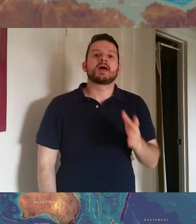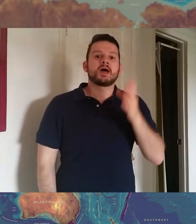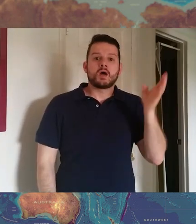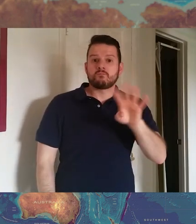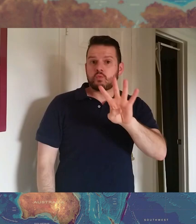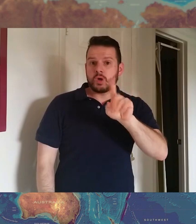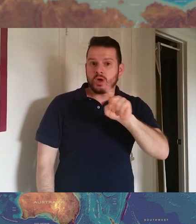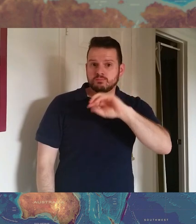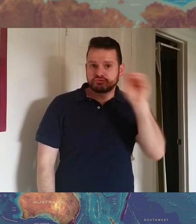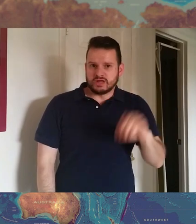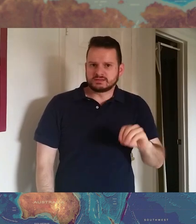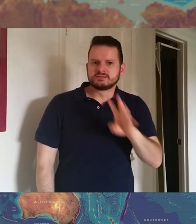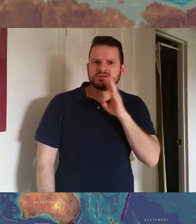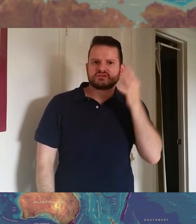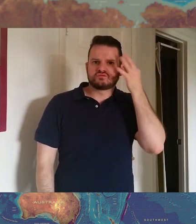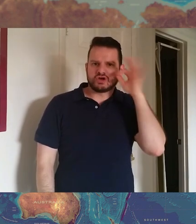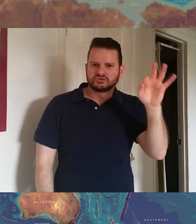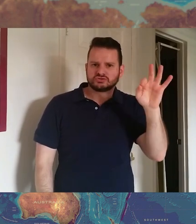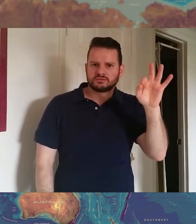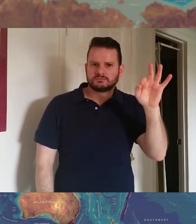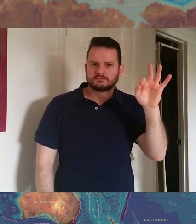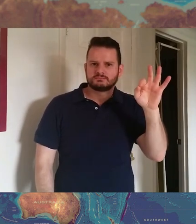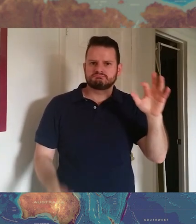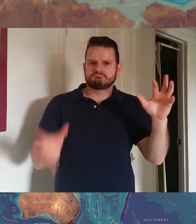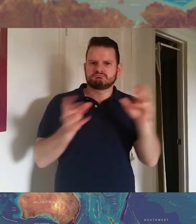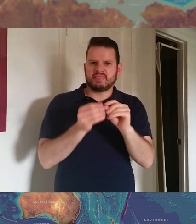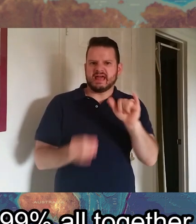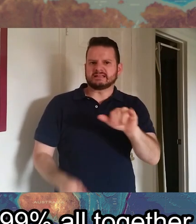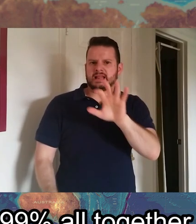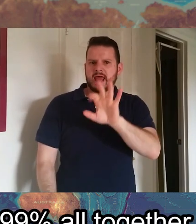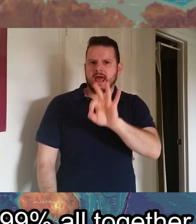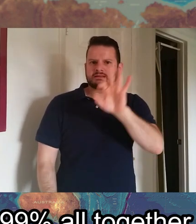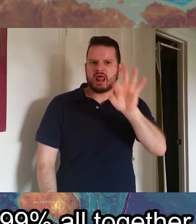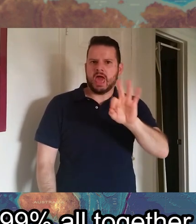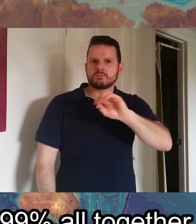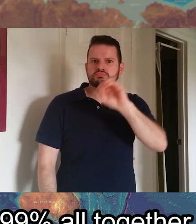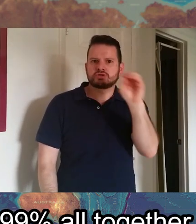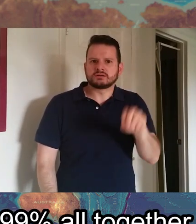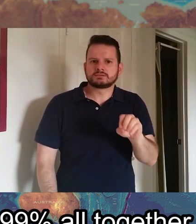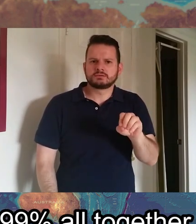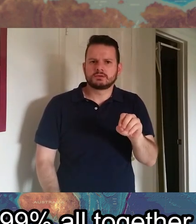41% of them speak French. That is 99% all together.